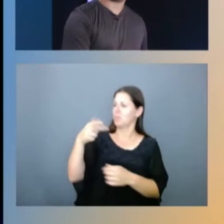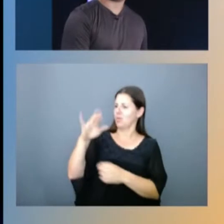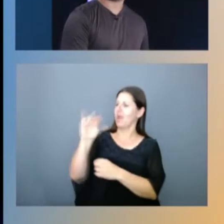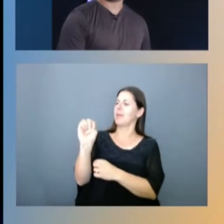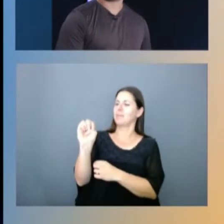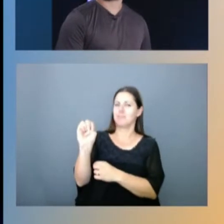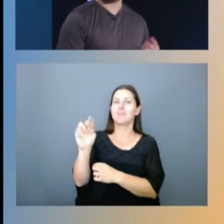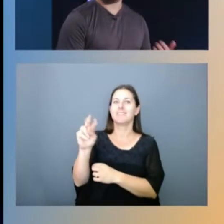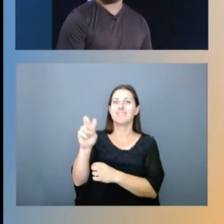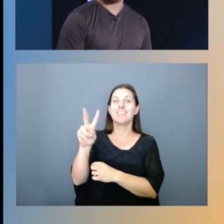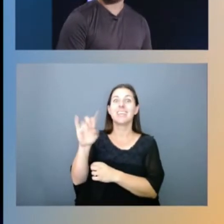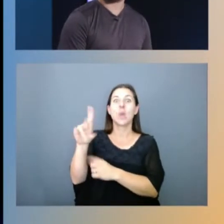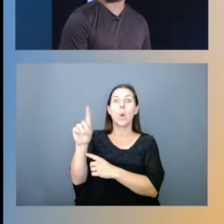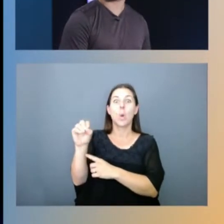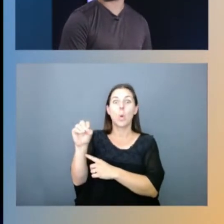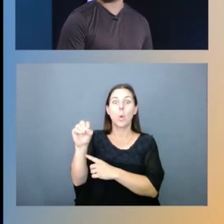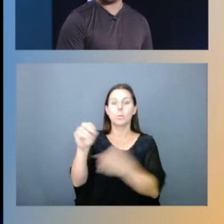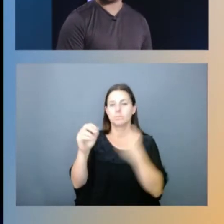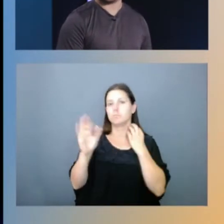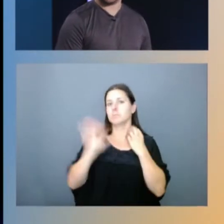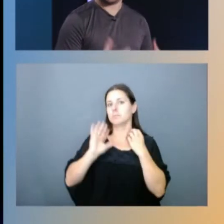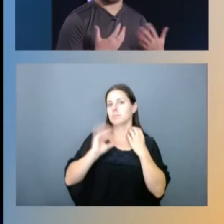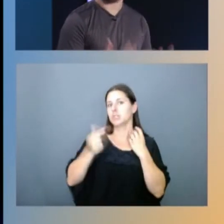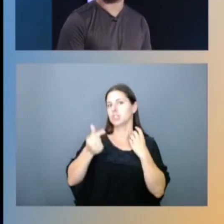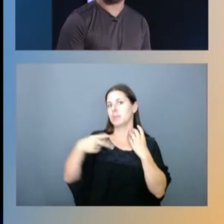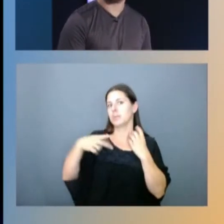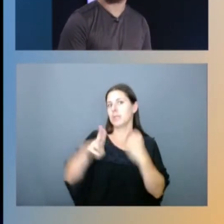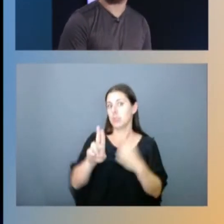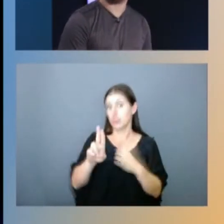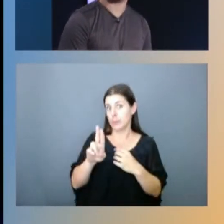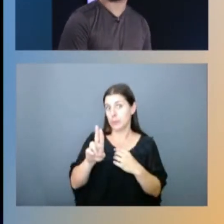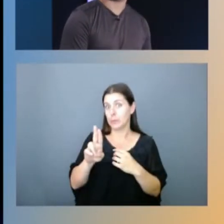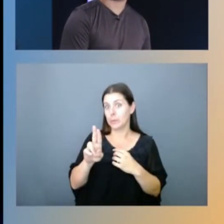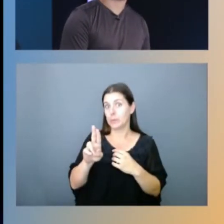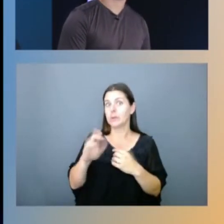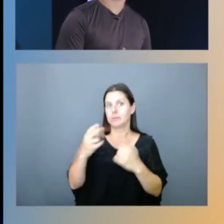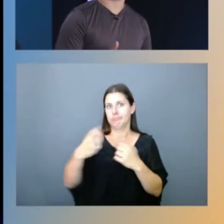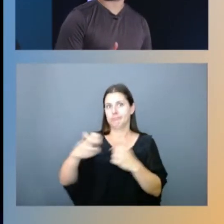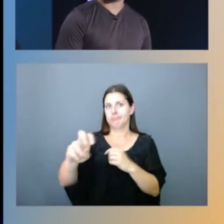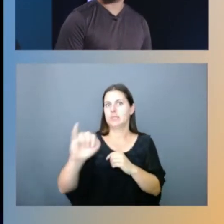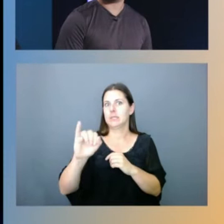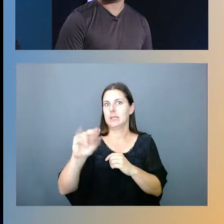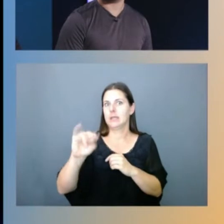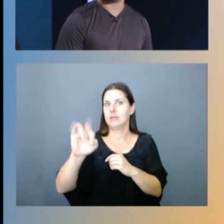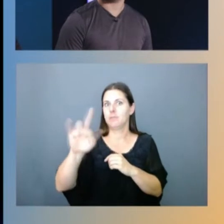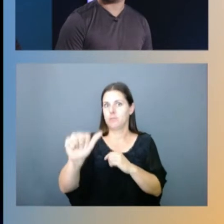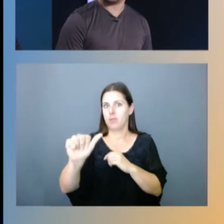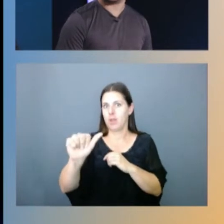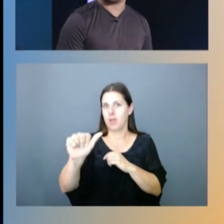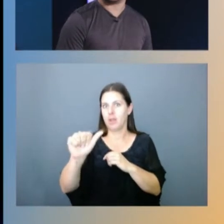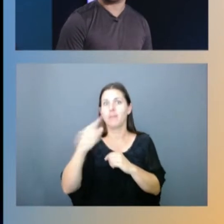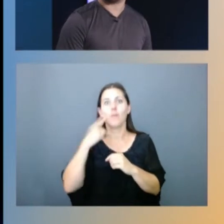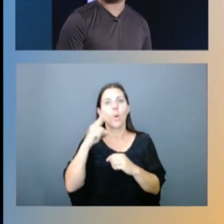moved from a GPU based instance to Inf1, Inferentia based instance for their live event video analysis workload,